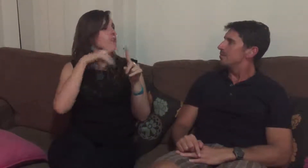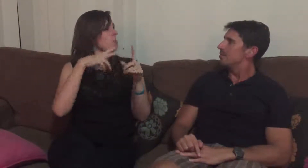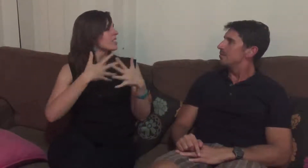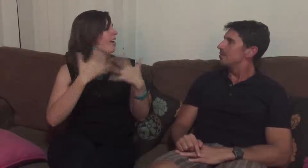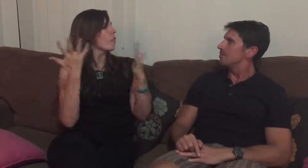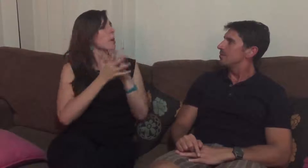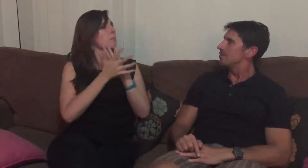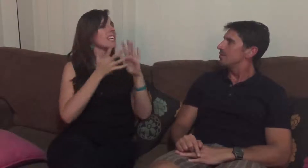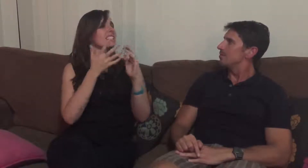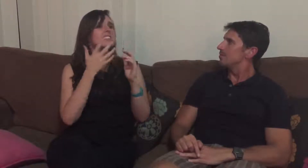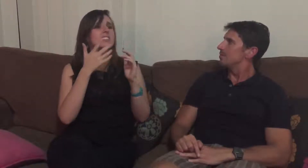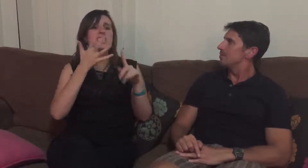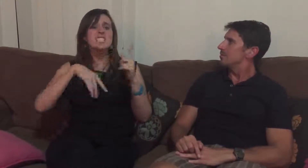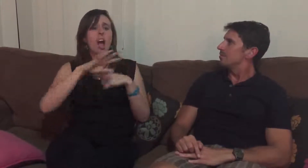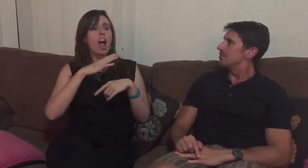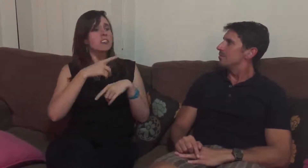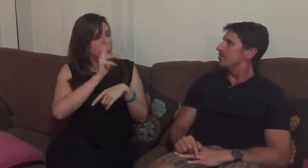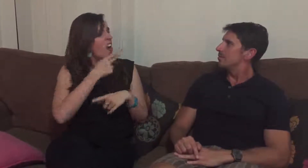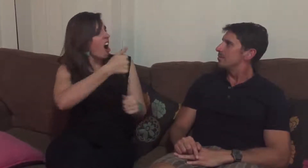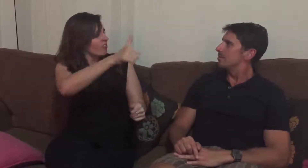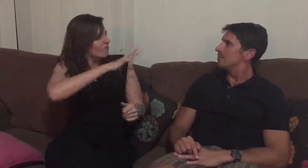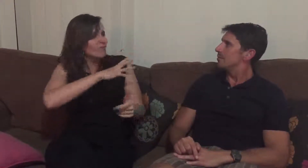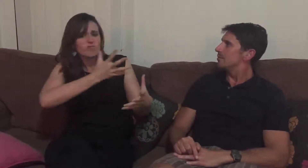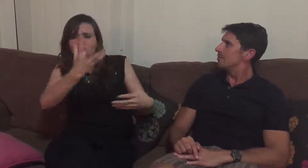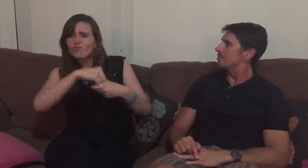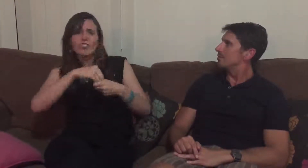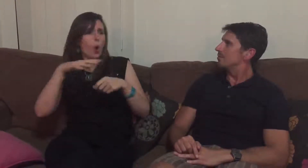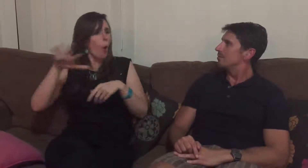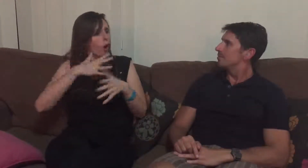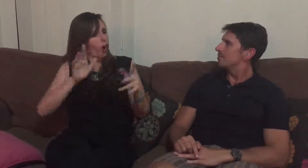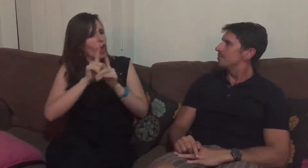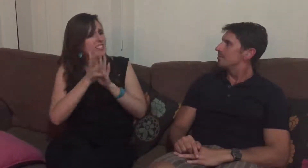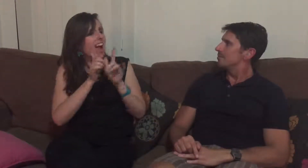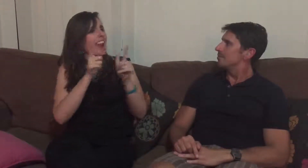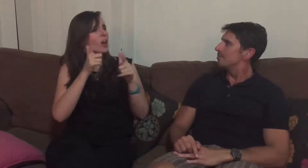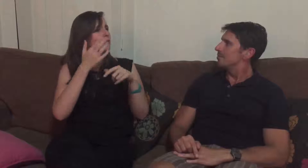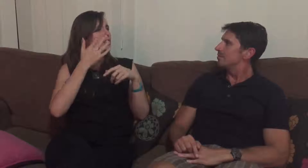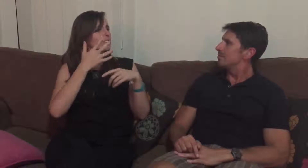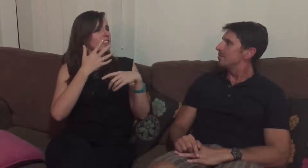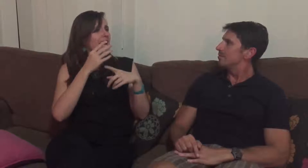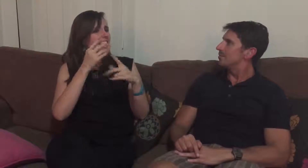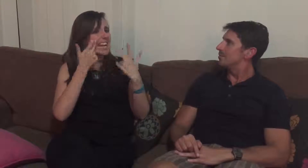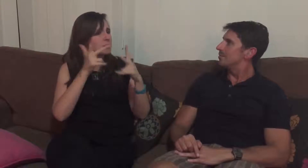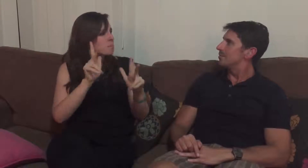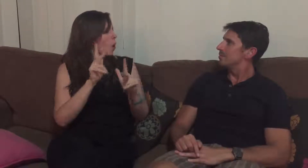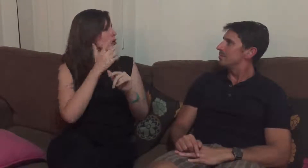And also for the wider community to accept Deaf people and their language in society,